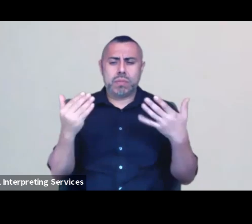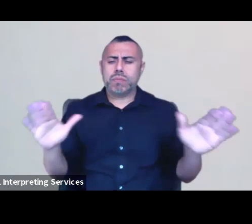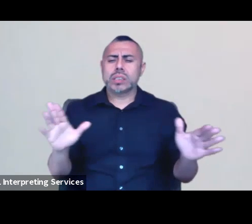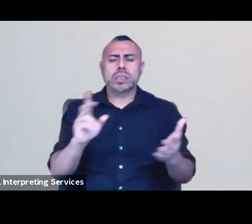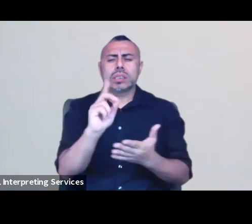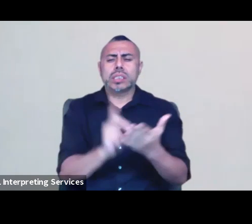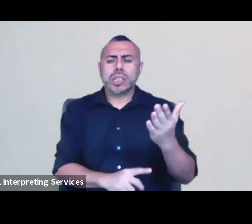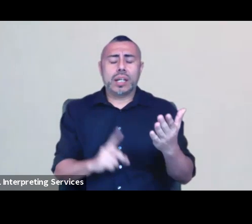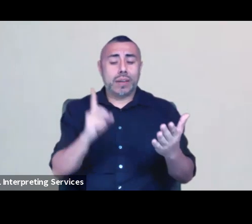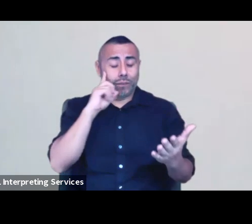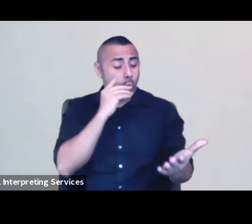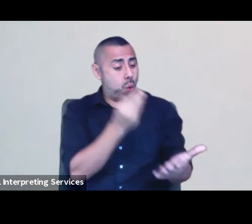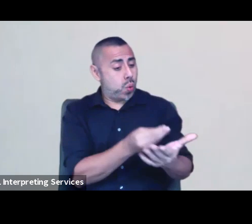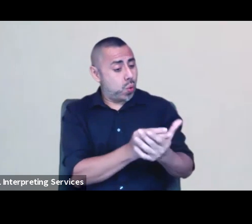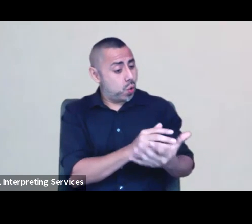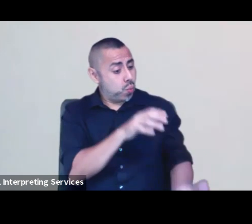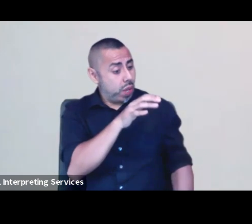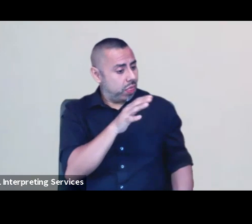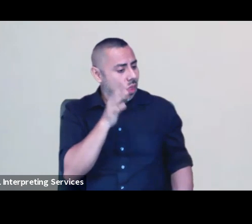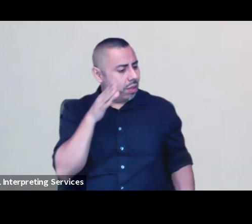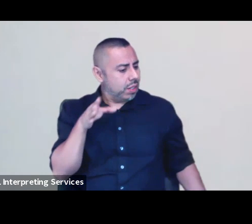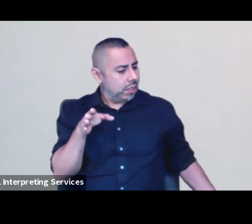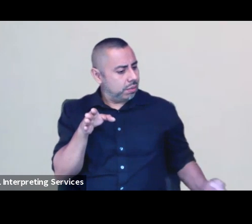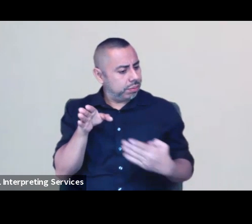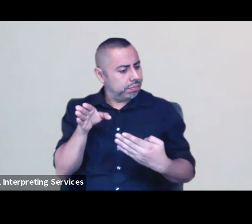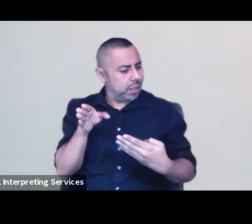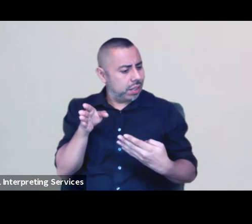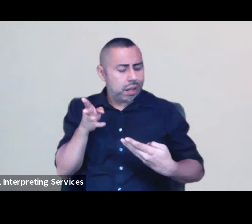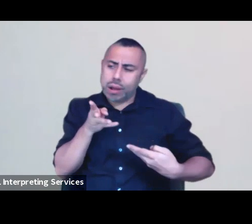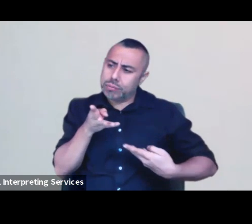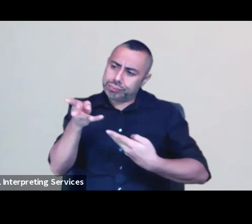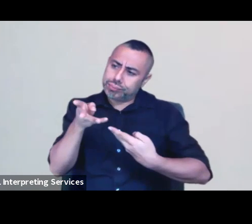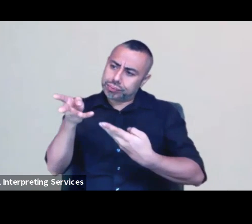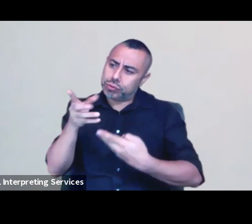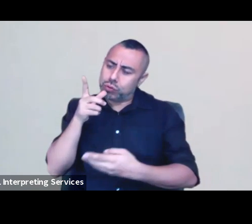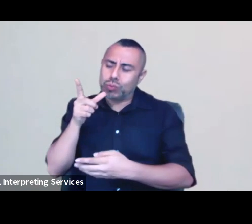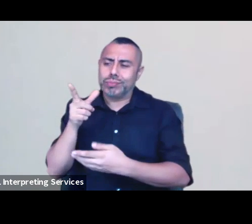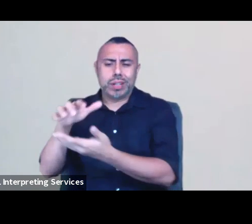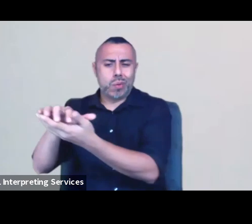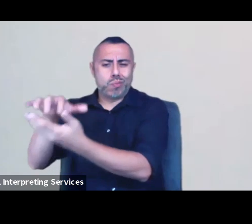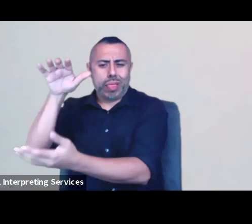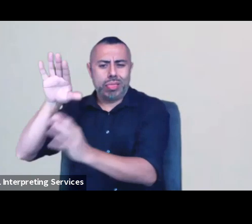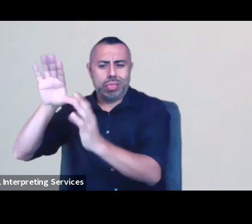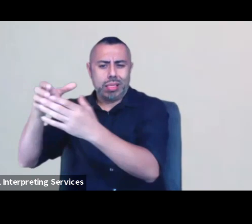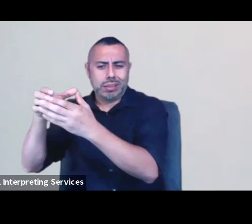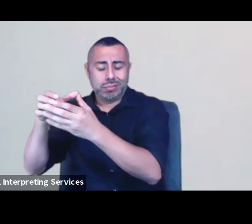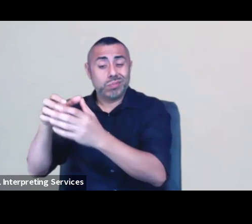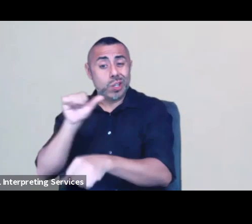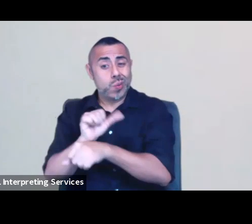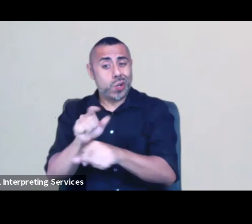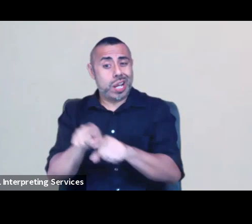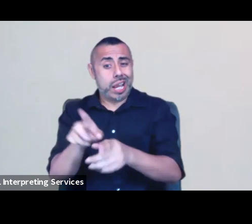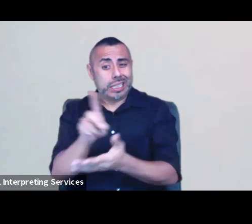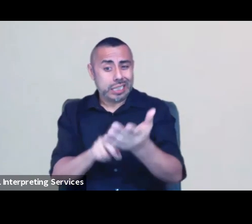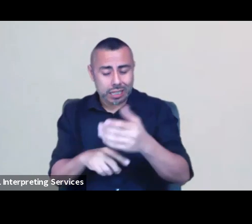and it is working exactly as it was designed. Capitalism, patriarchy, colonialism,